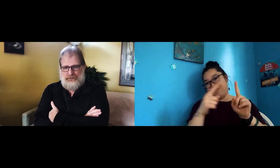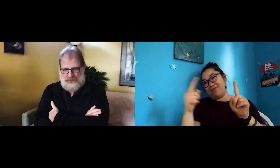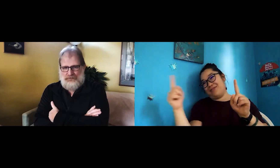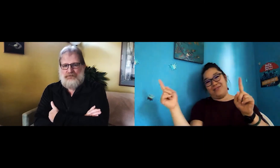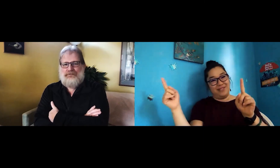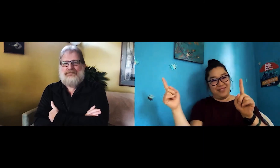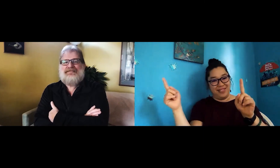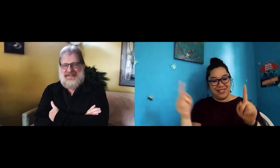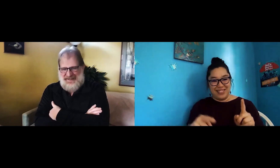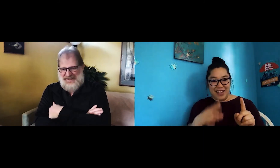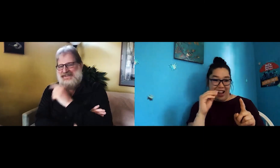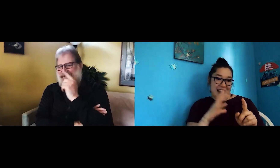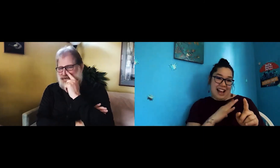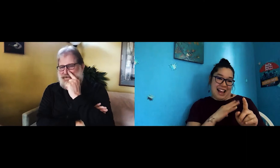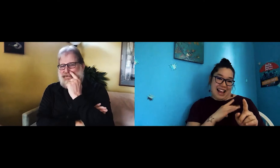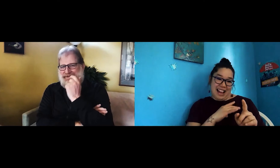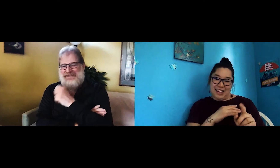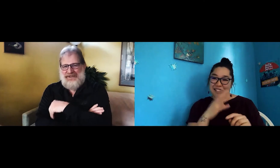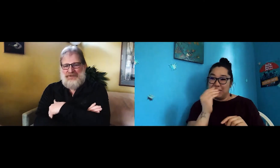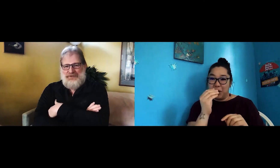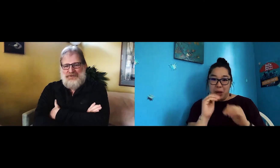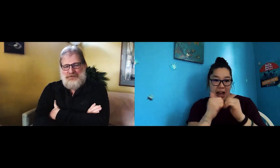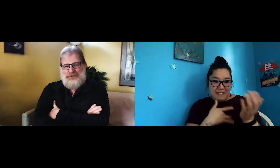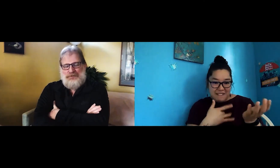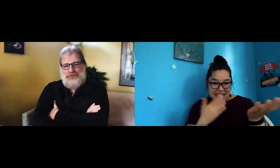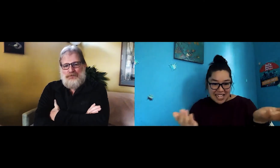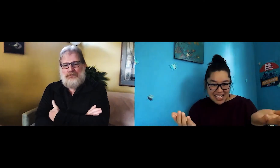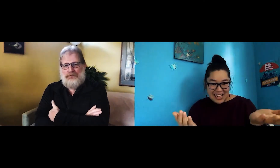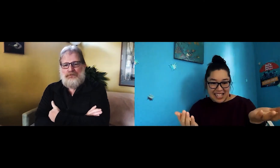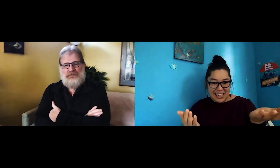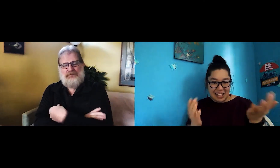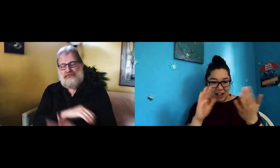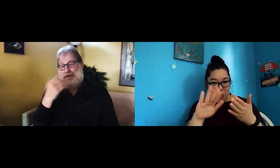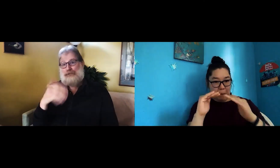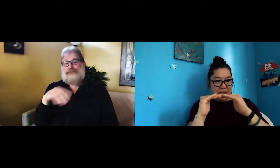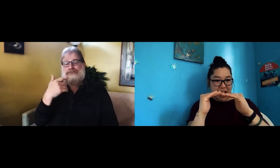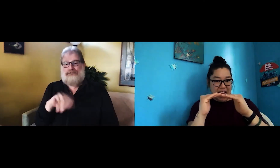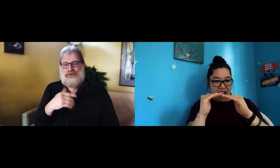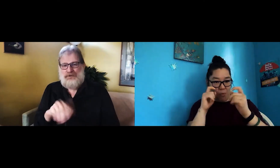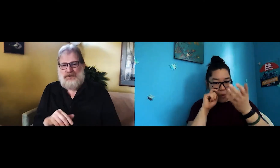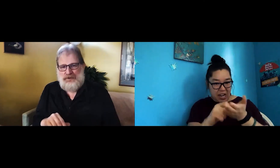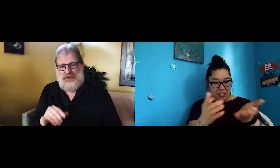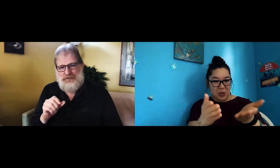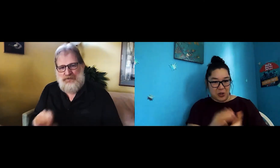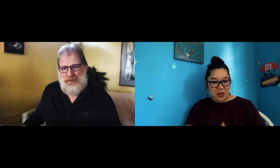A wordy yet worthy title! How did that feel to have your peers recognize you?